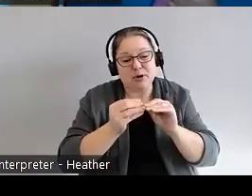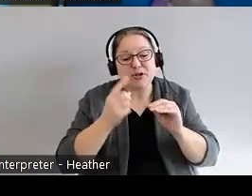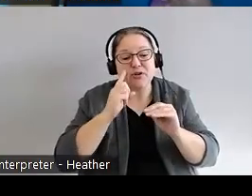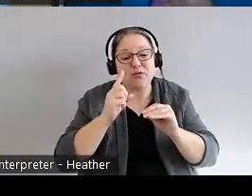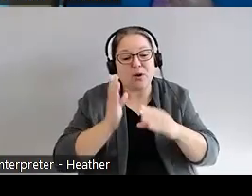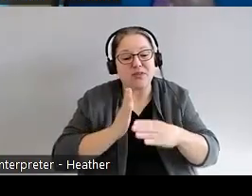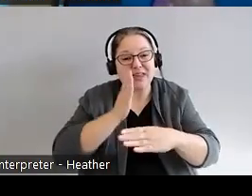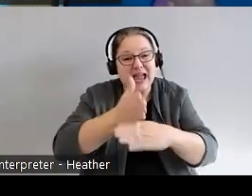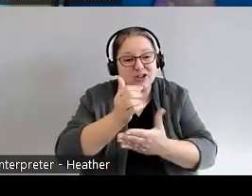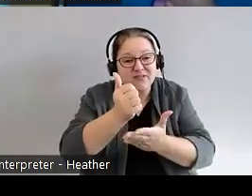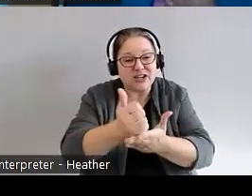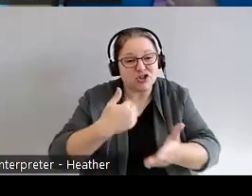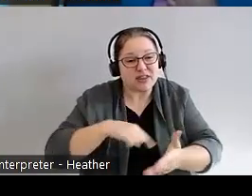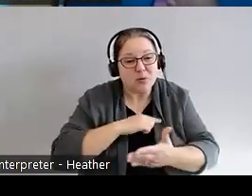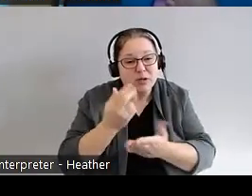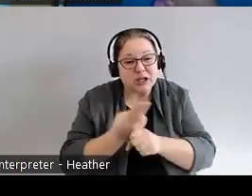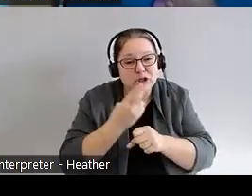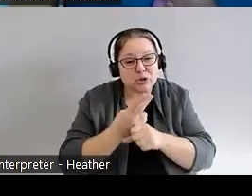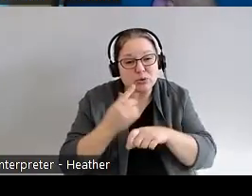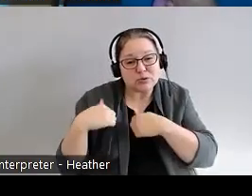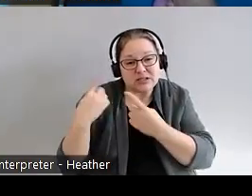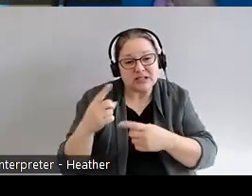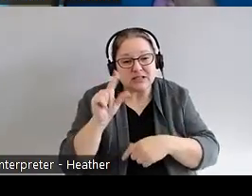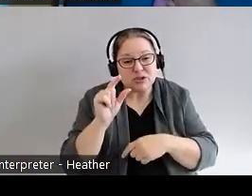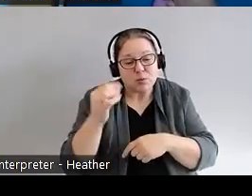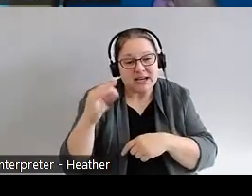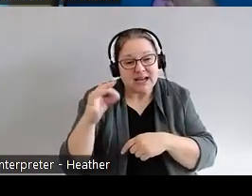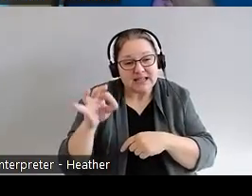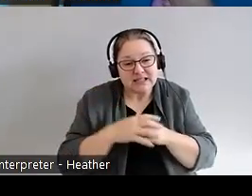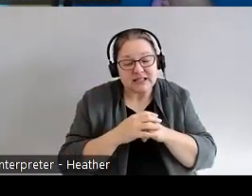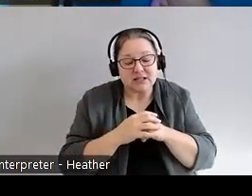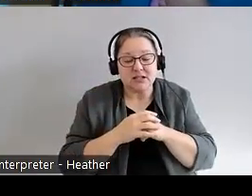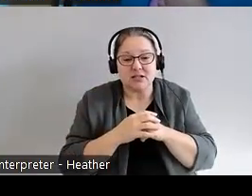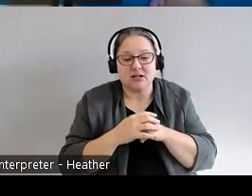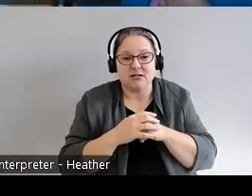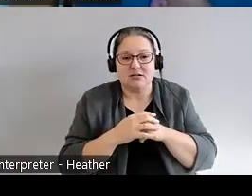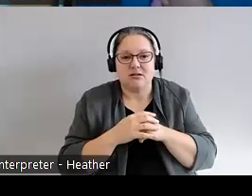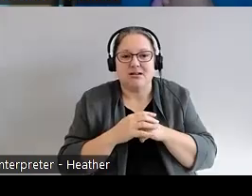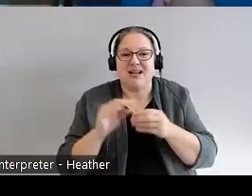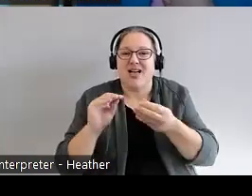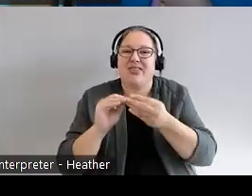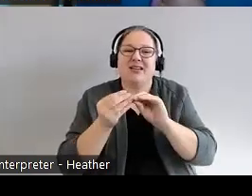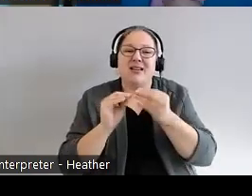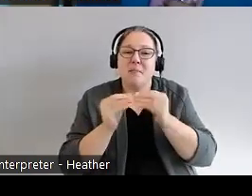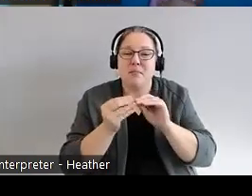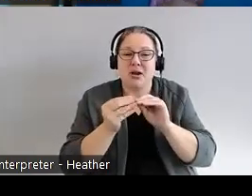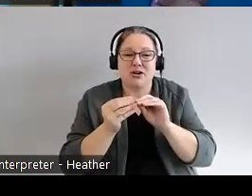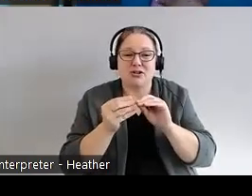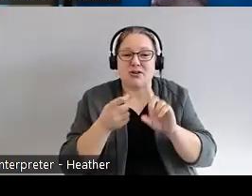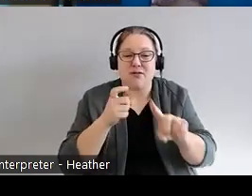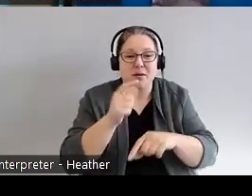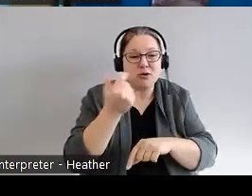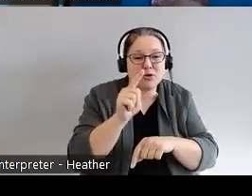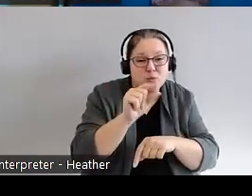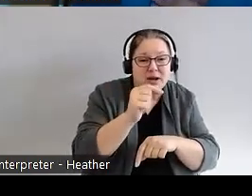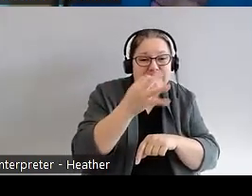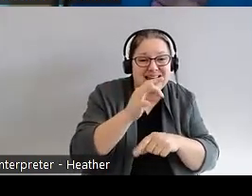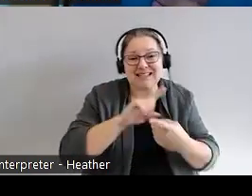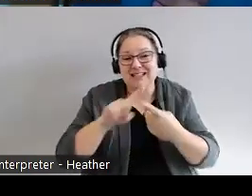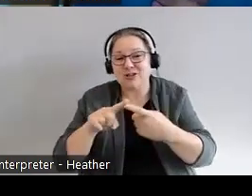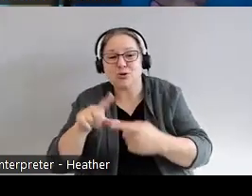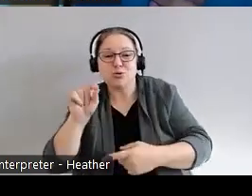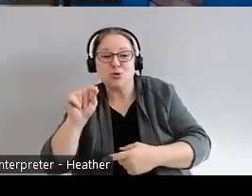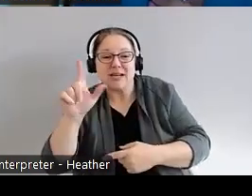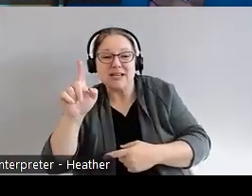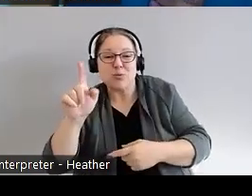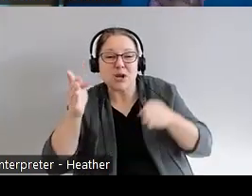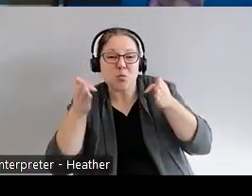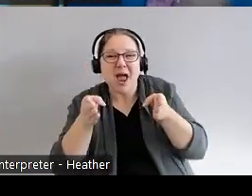to use uh since 2019. Um you know the numbers uh from 2019 to 2021 were very it was quite